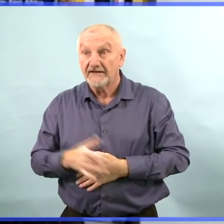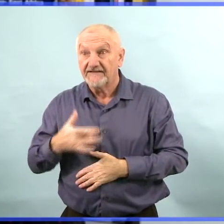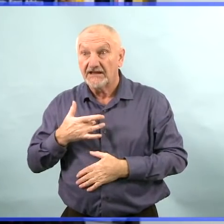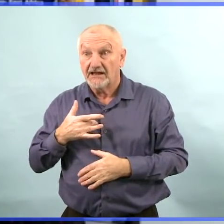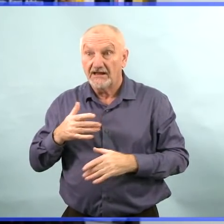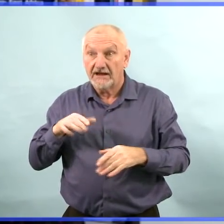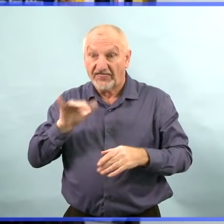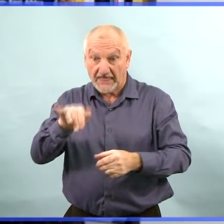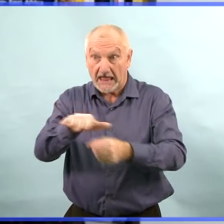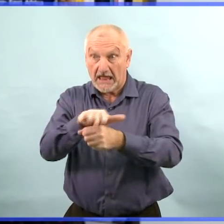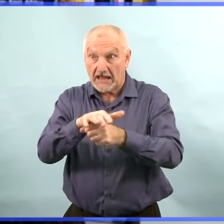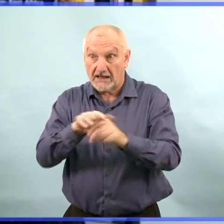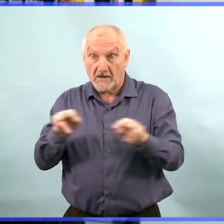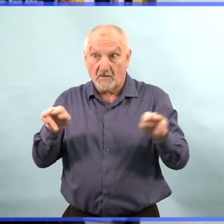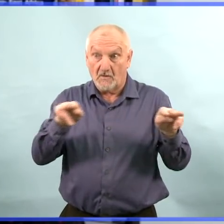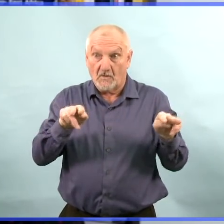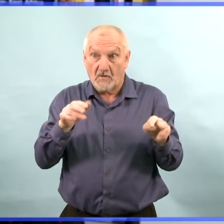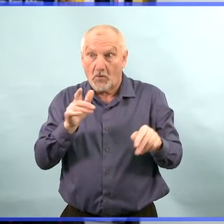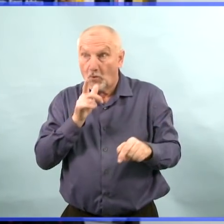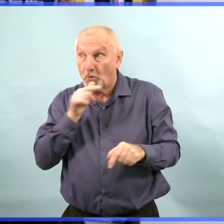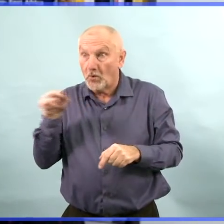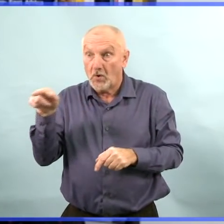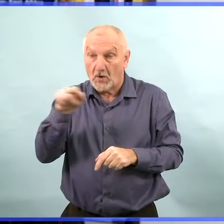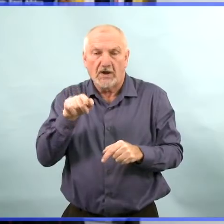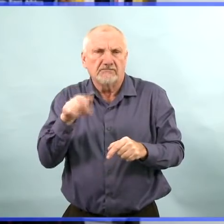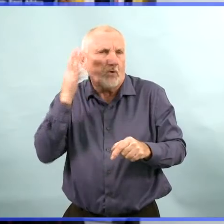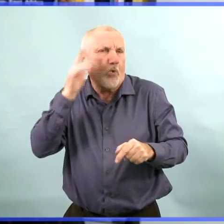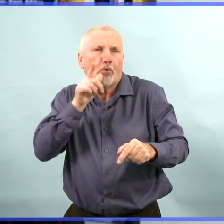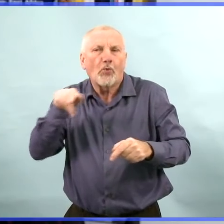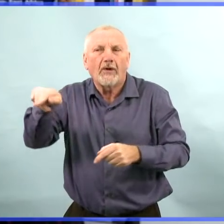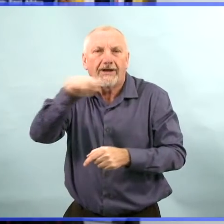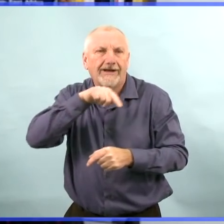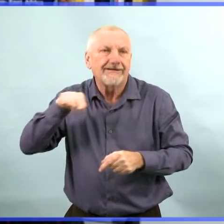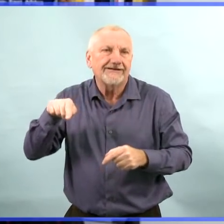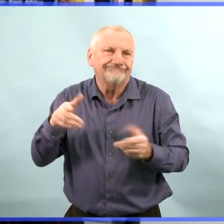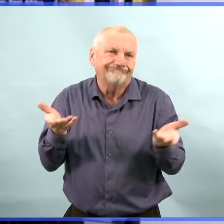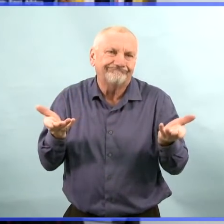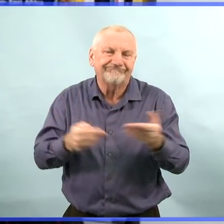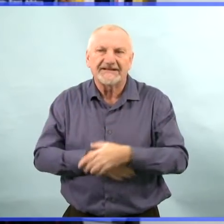the people with neurodevelopmental or physical disabilities who visited saint-amand's health and